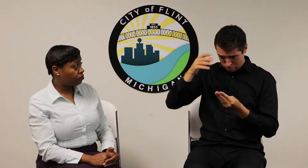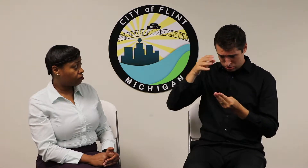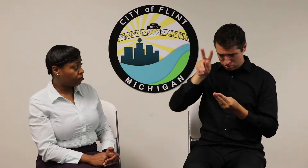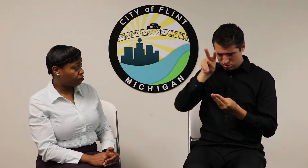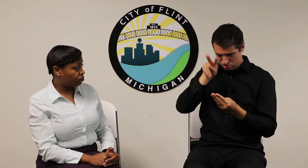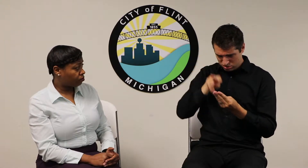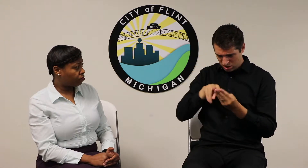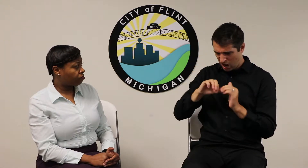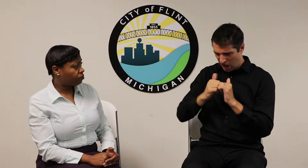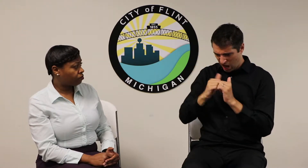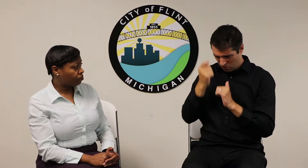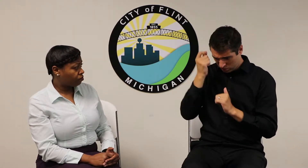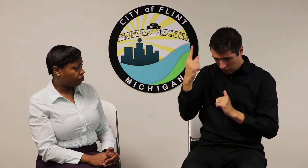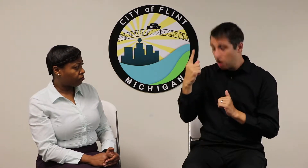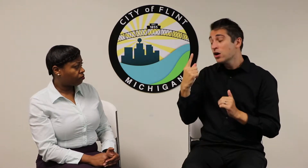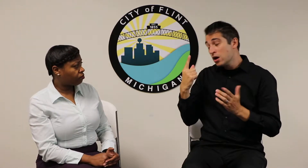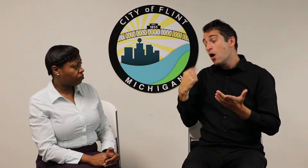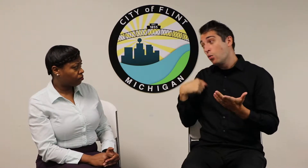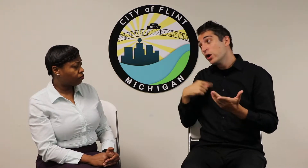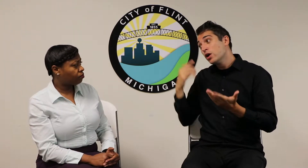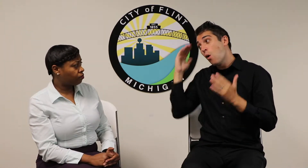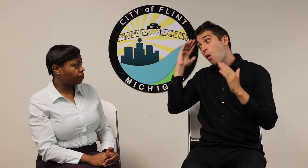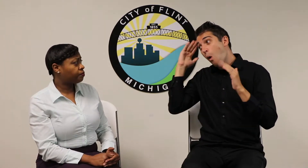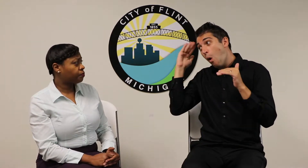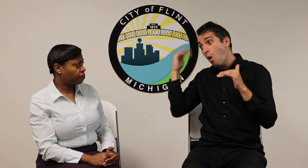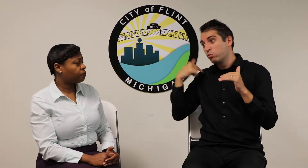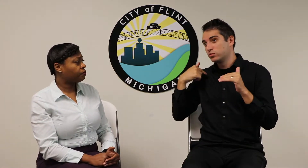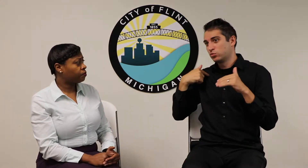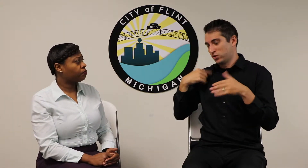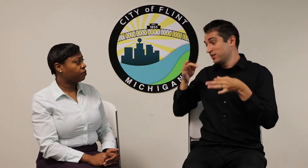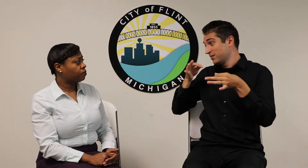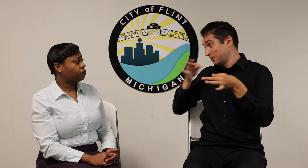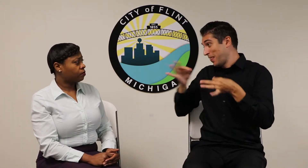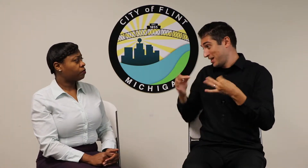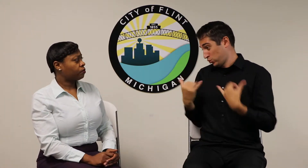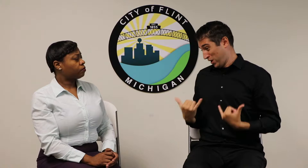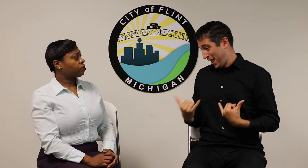given you some information but we will have to contact some of the universities